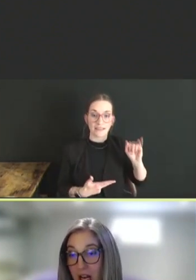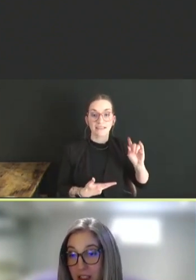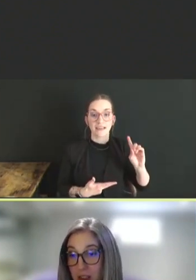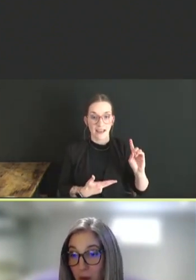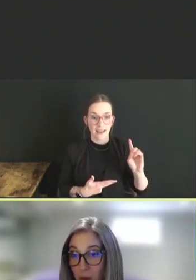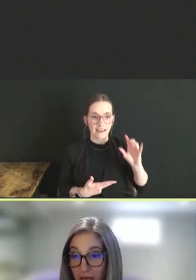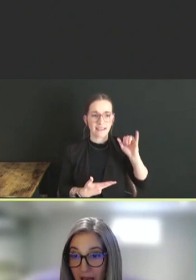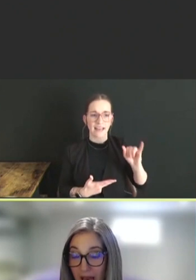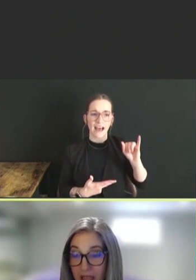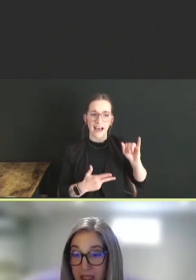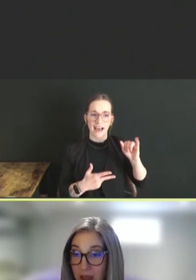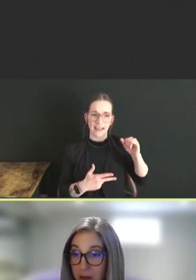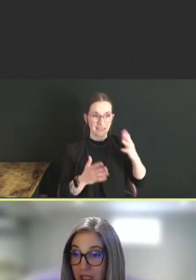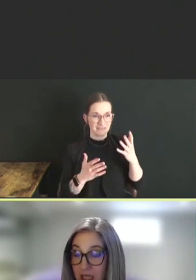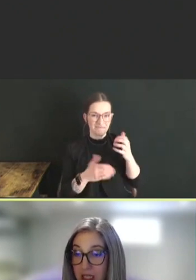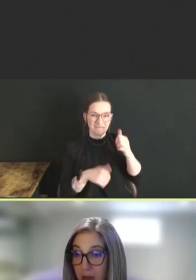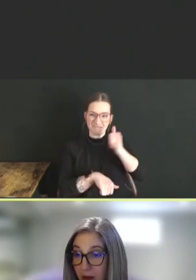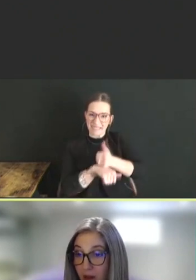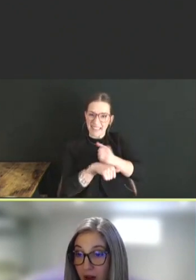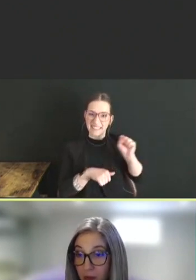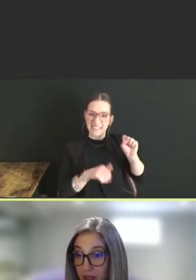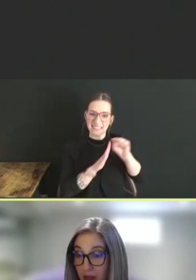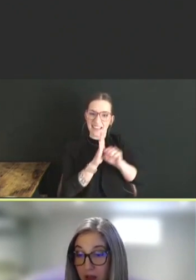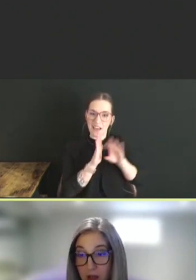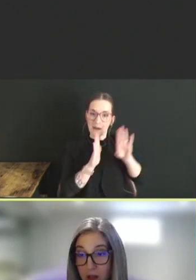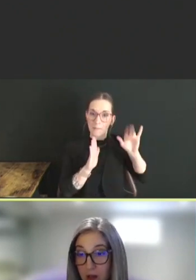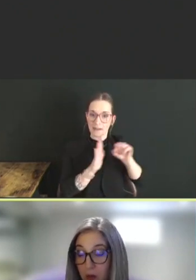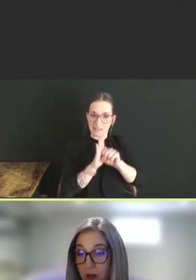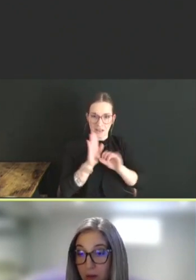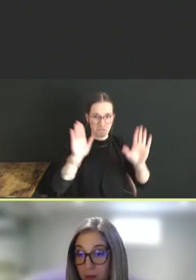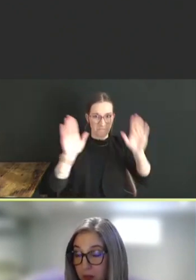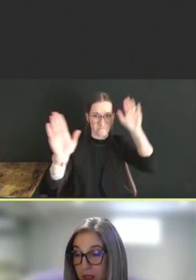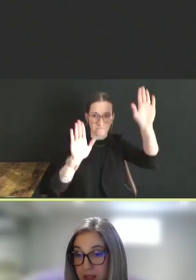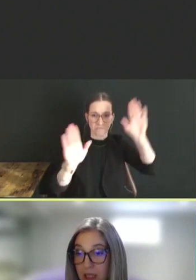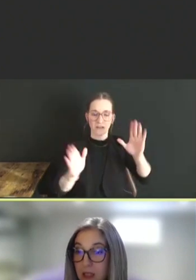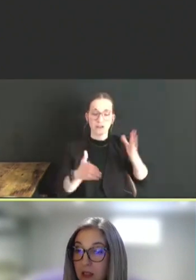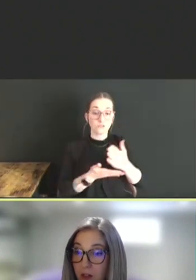And so, what we had is some states have been following, you know, the extended coverage